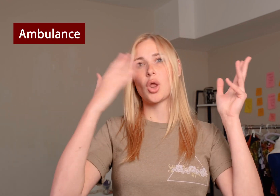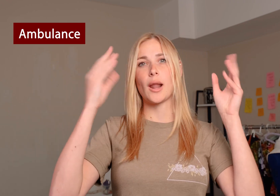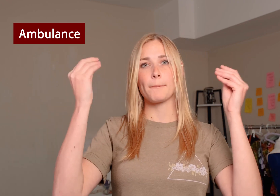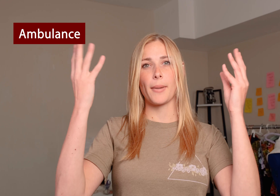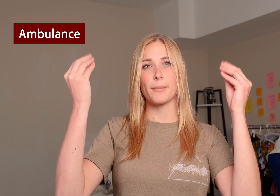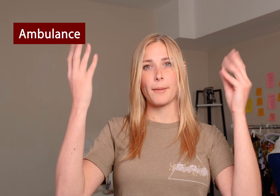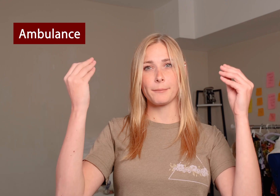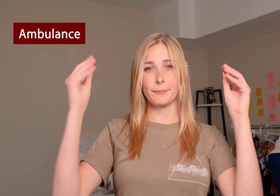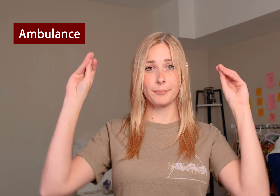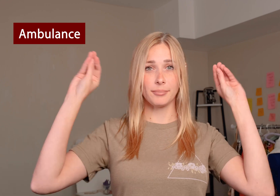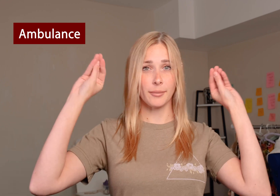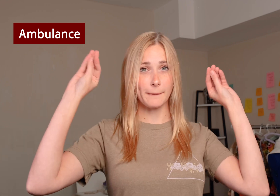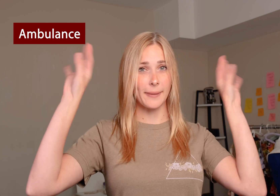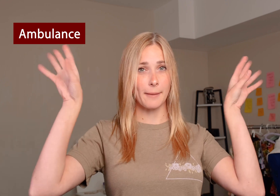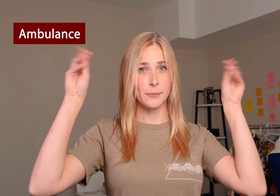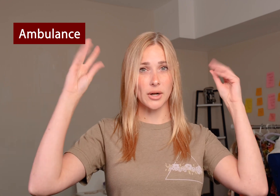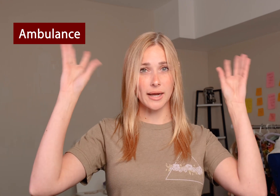It looks like the lights on top of the ambulance.